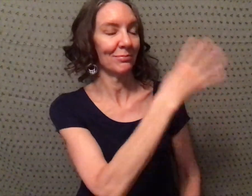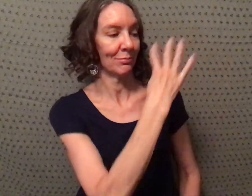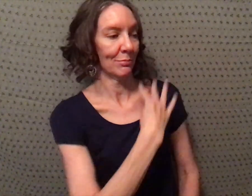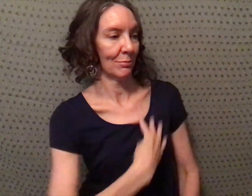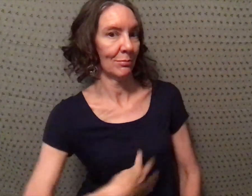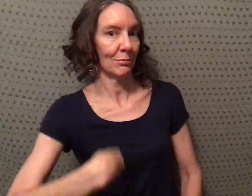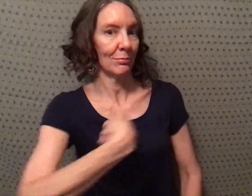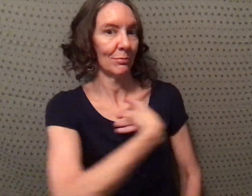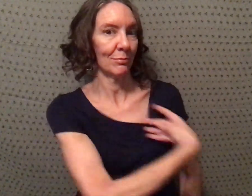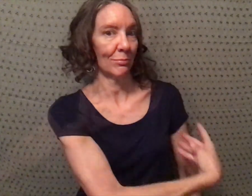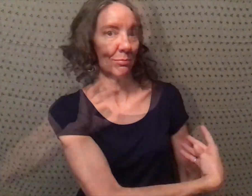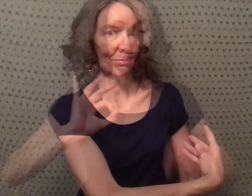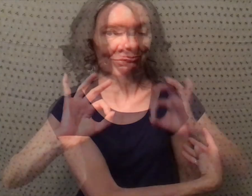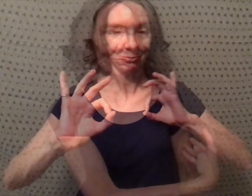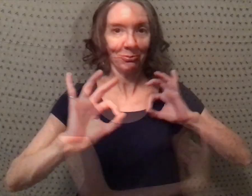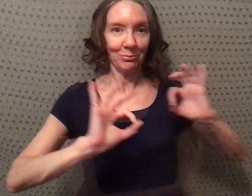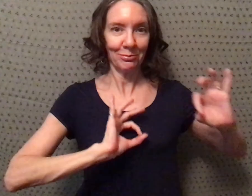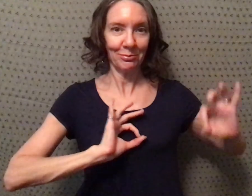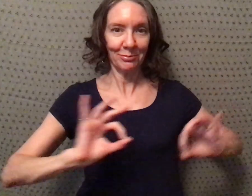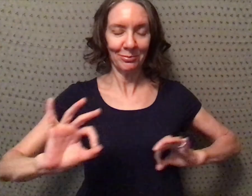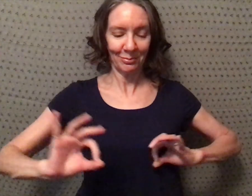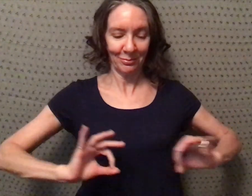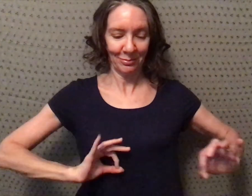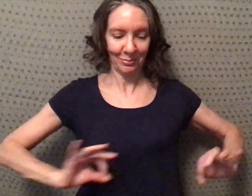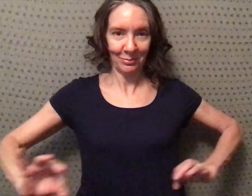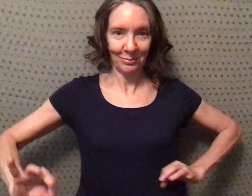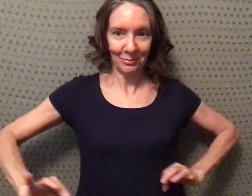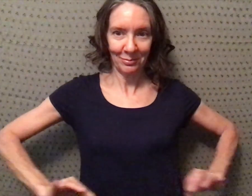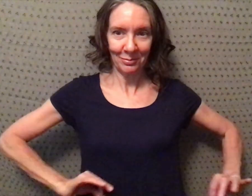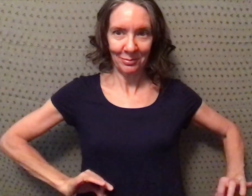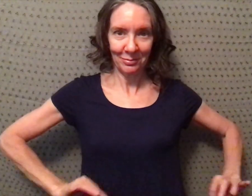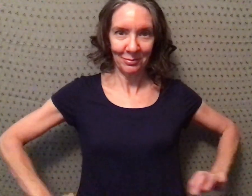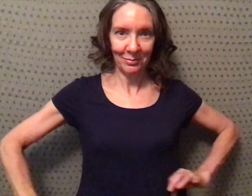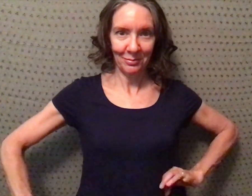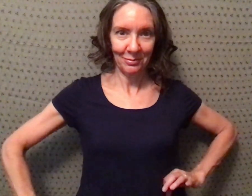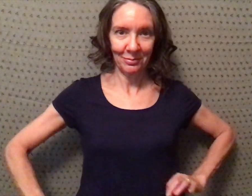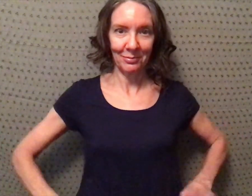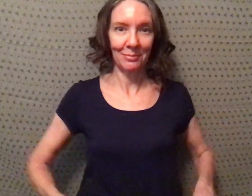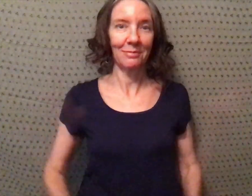plaid, polka dots,